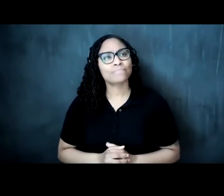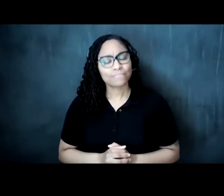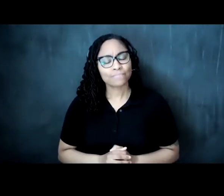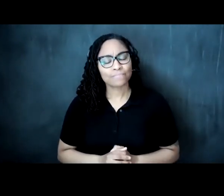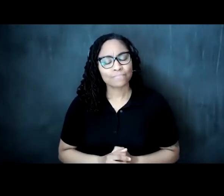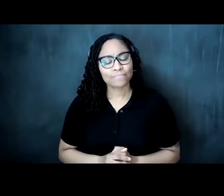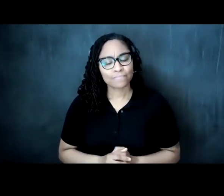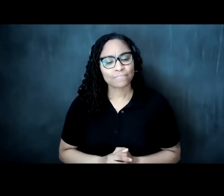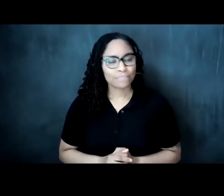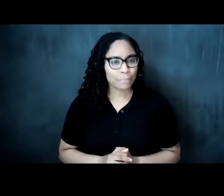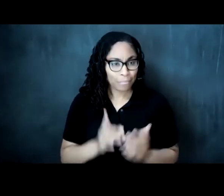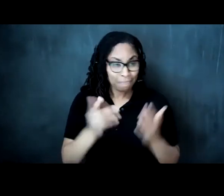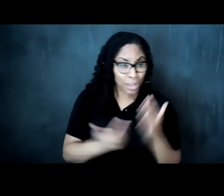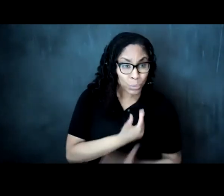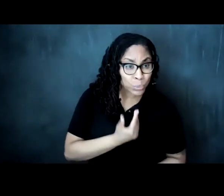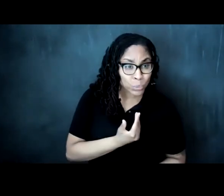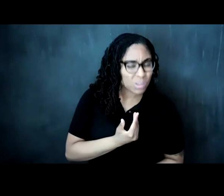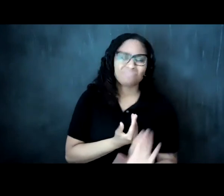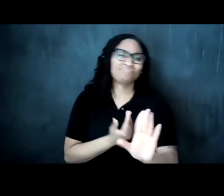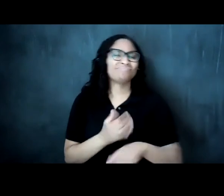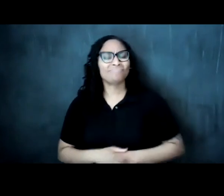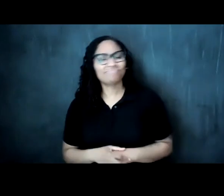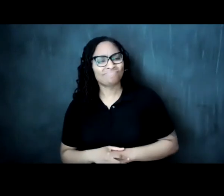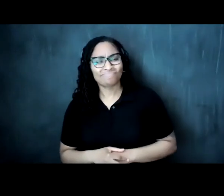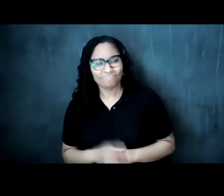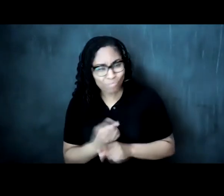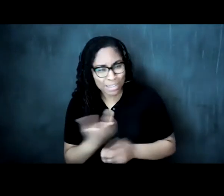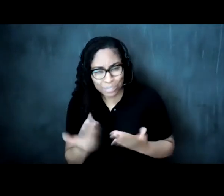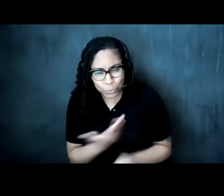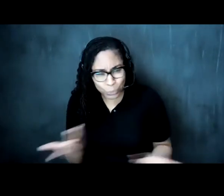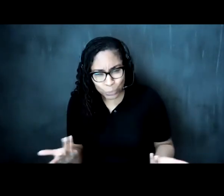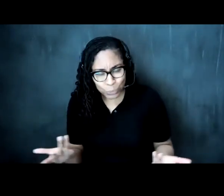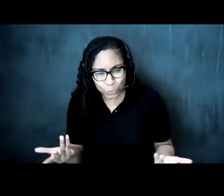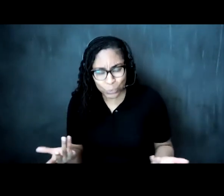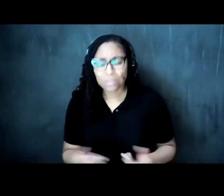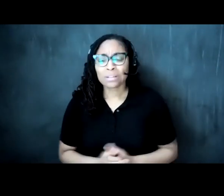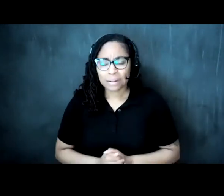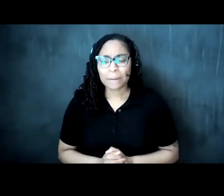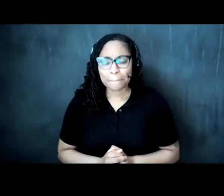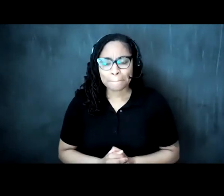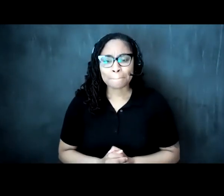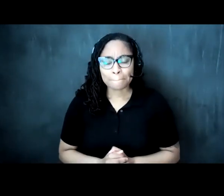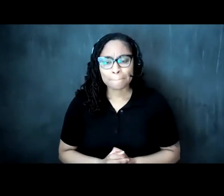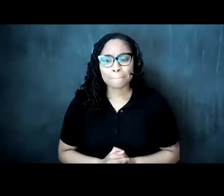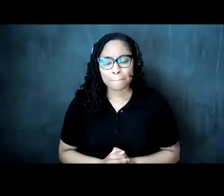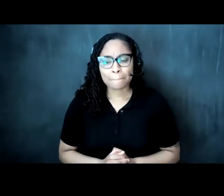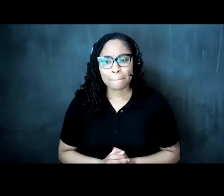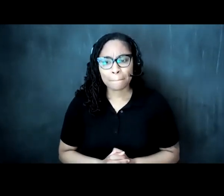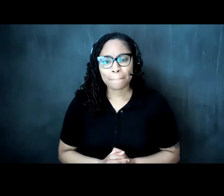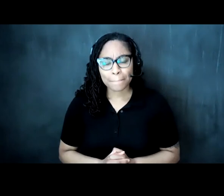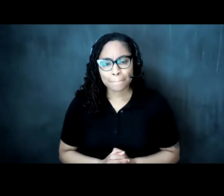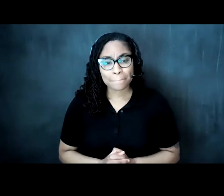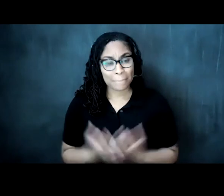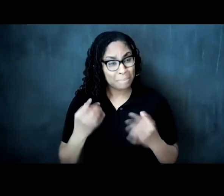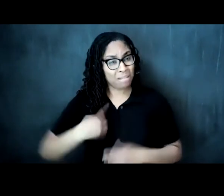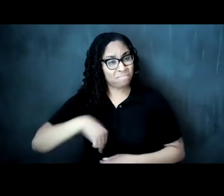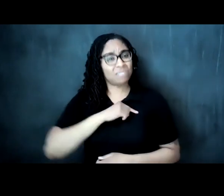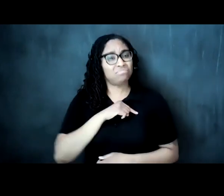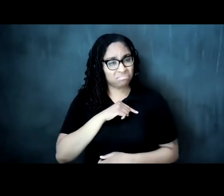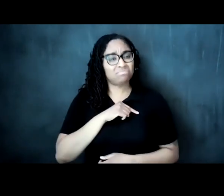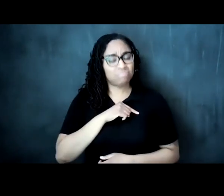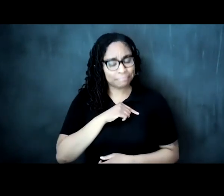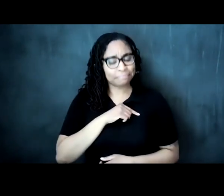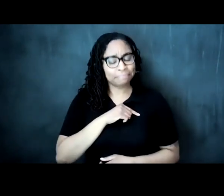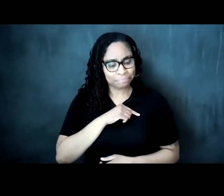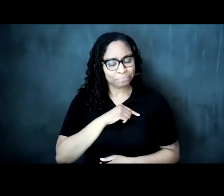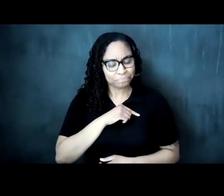but that's not new right and i knew many of us who are grounded in the